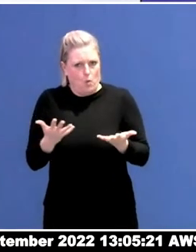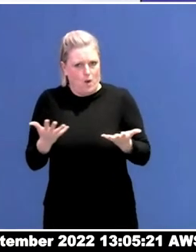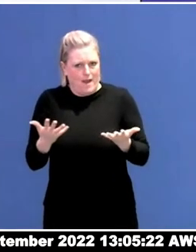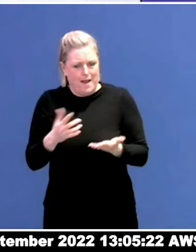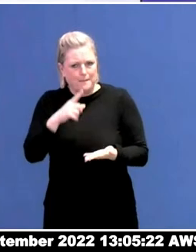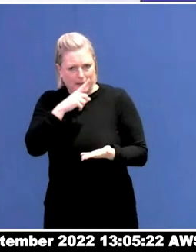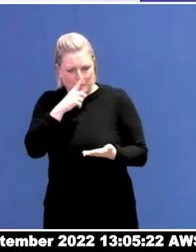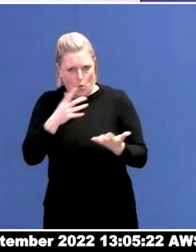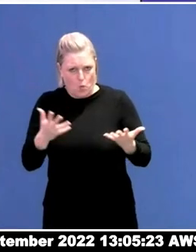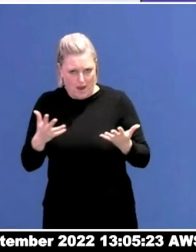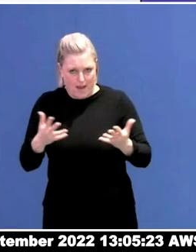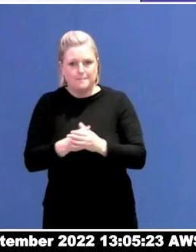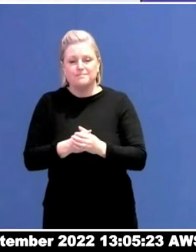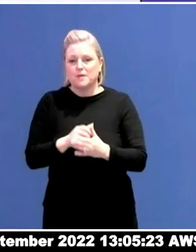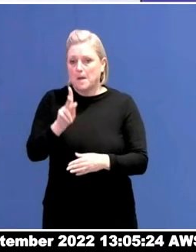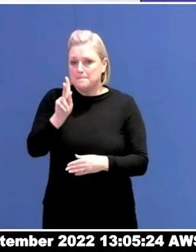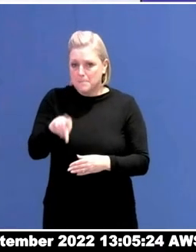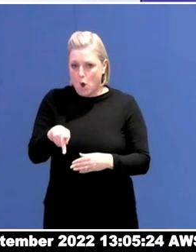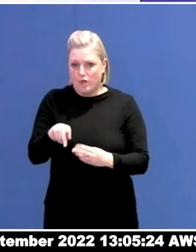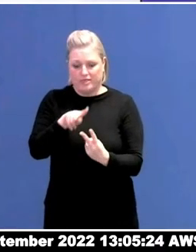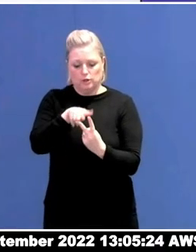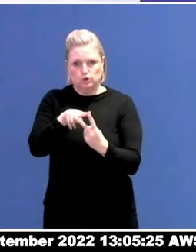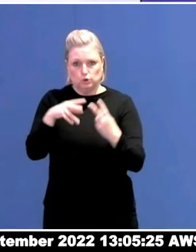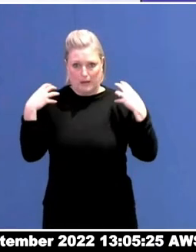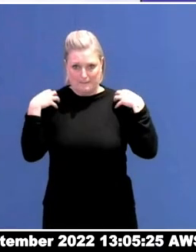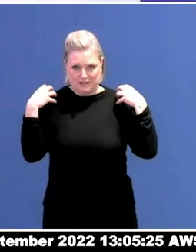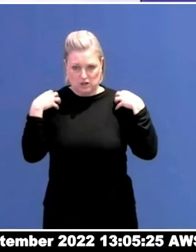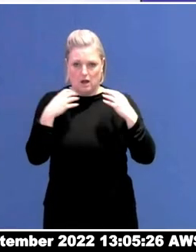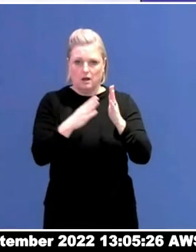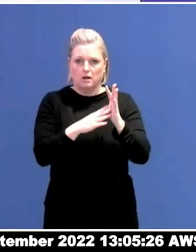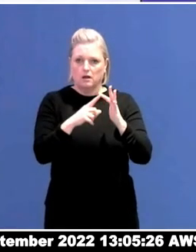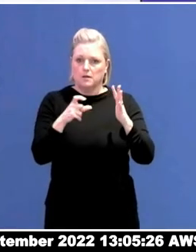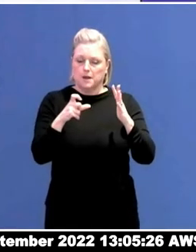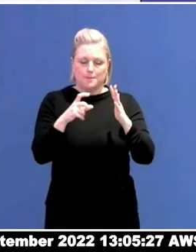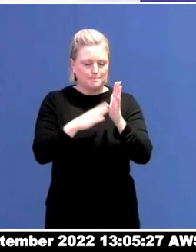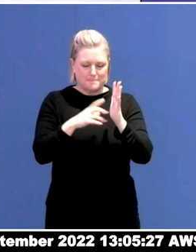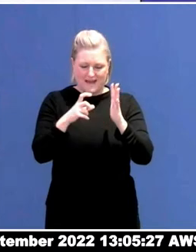Commissioner Mason and Commissioner McEwin. Of course, Mr Griffin is also in the Perth hearing room.